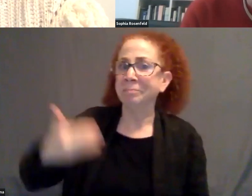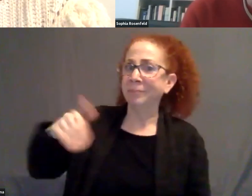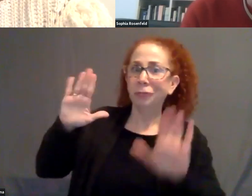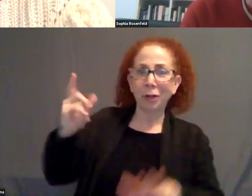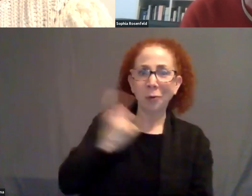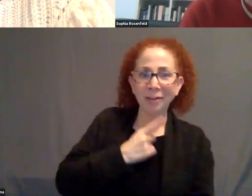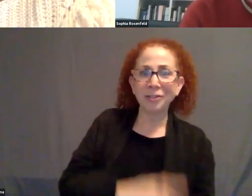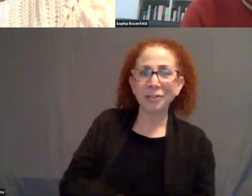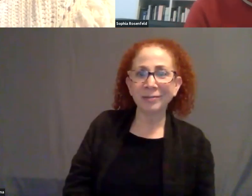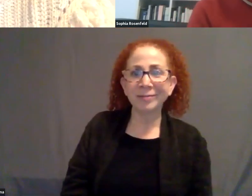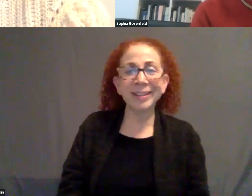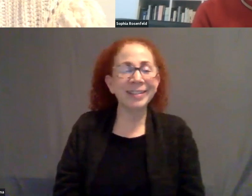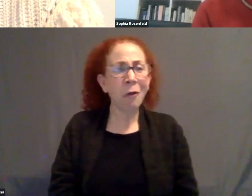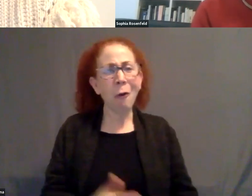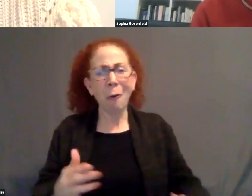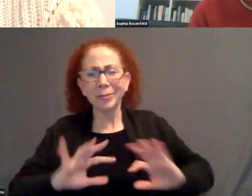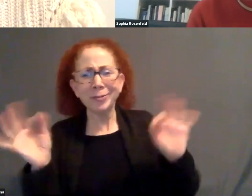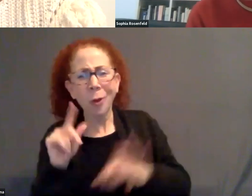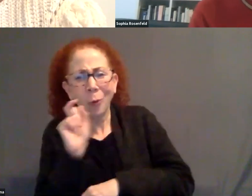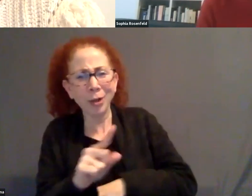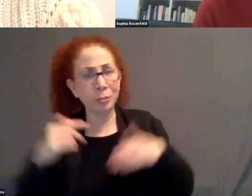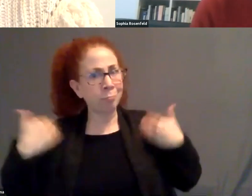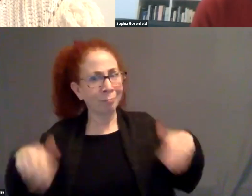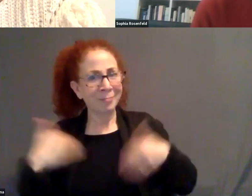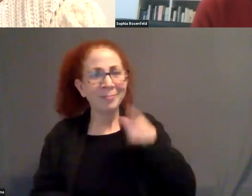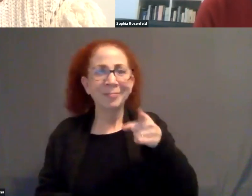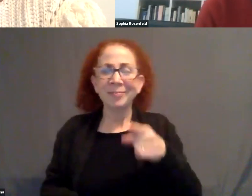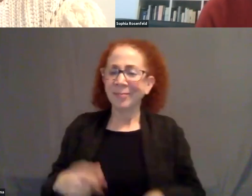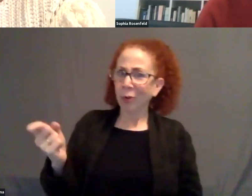A very small question for you. Huge question, tough field.